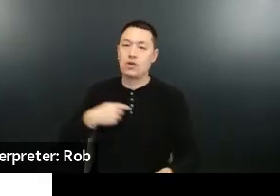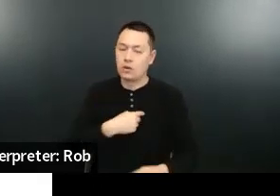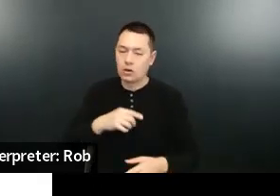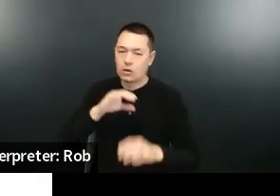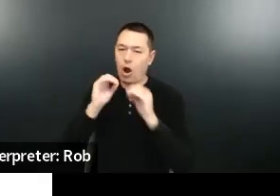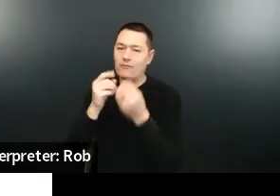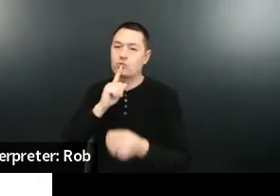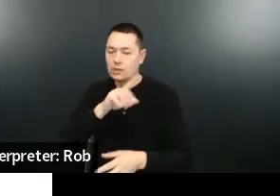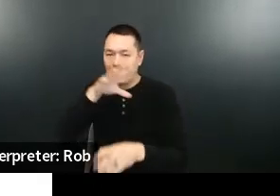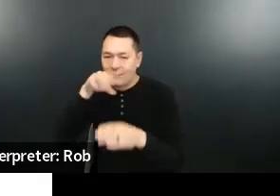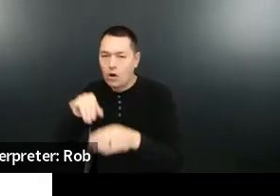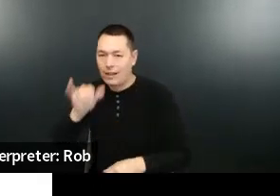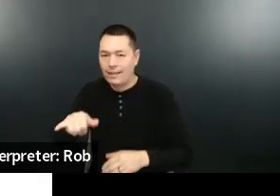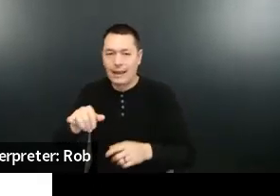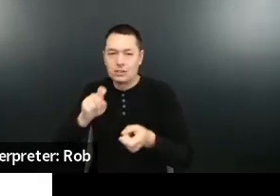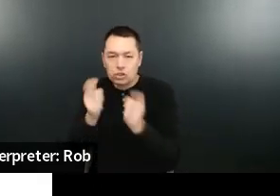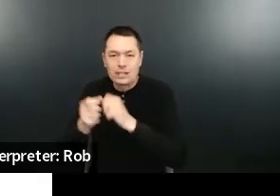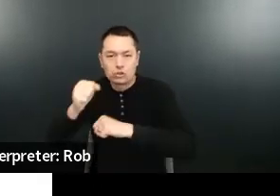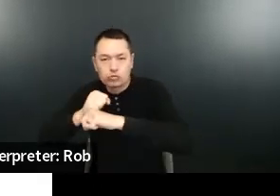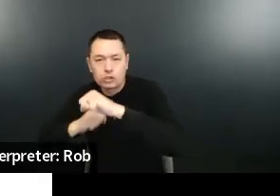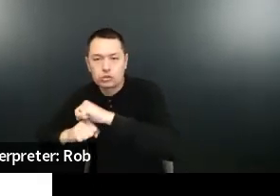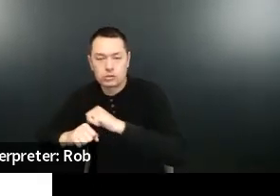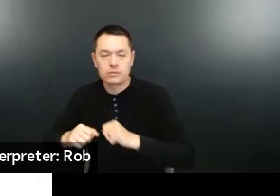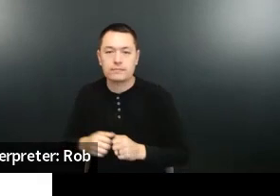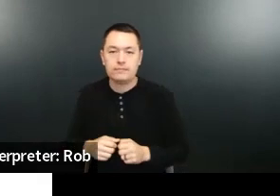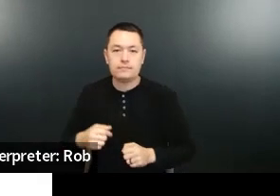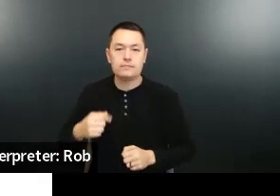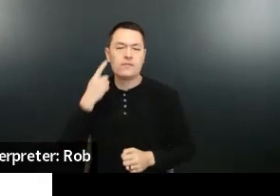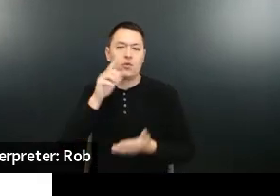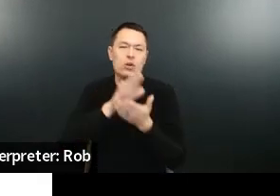and we serve almost all of the standing, the College Council standing committees.